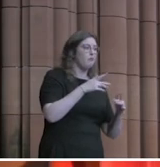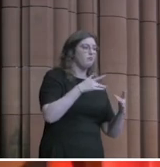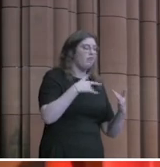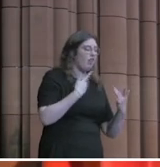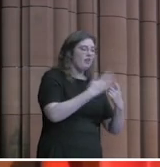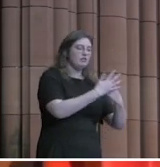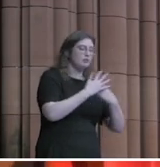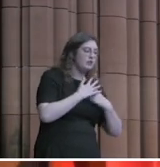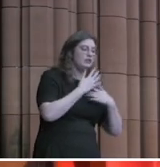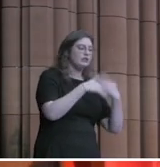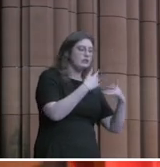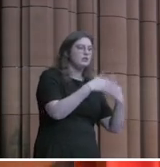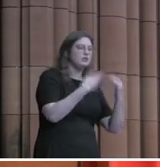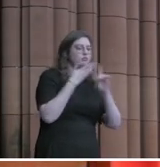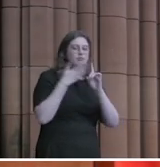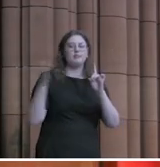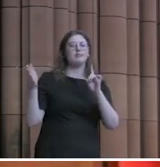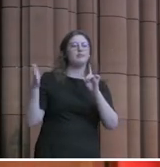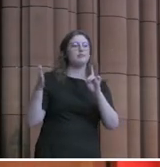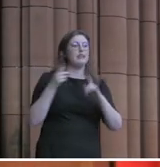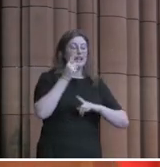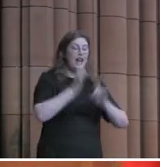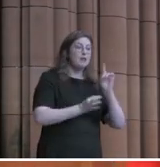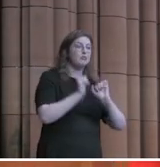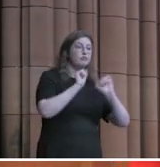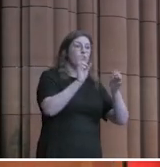or other things and to improve your vocabulary and your writing style.